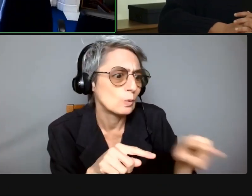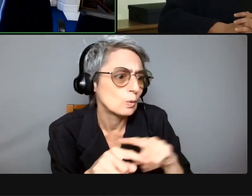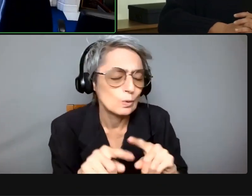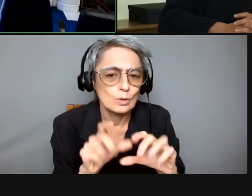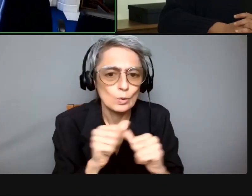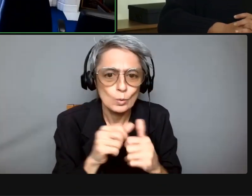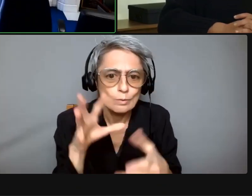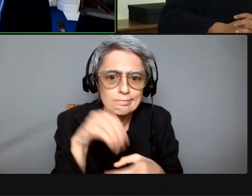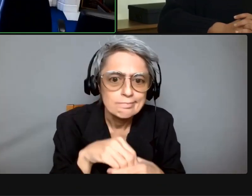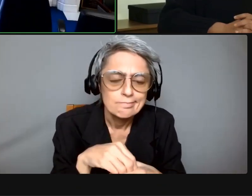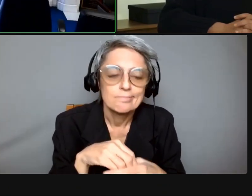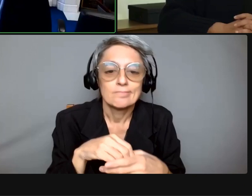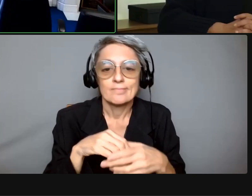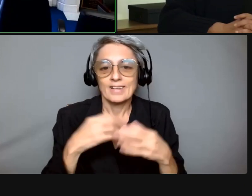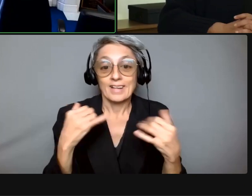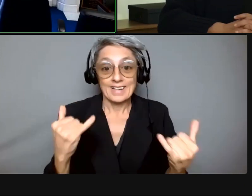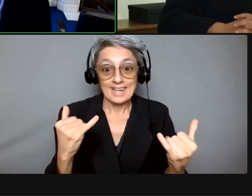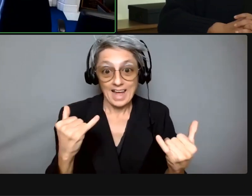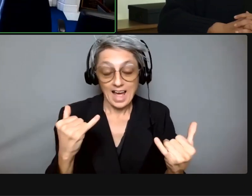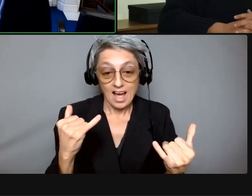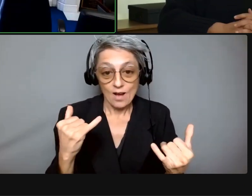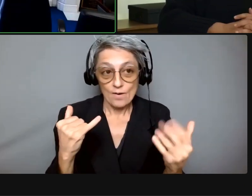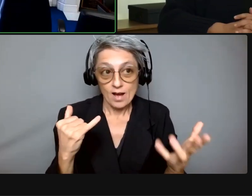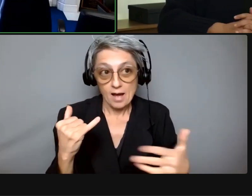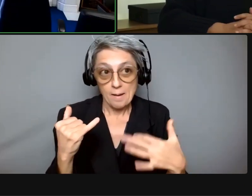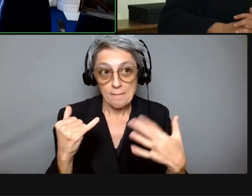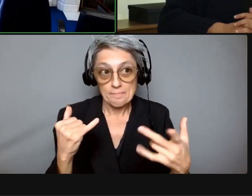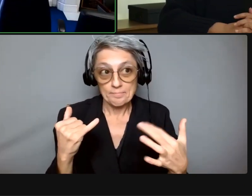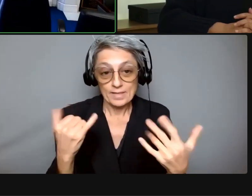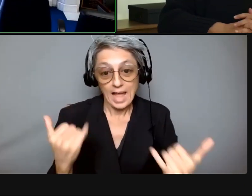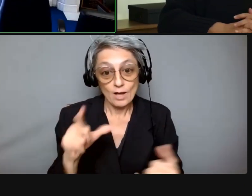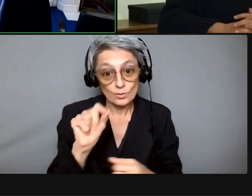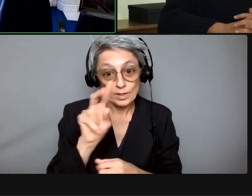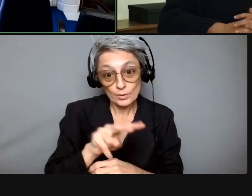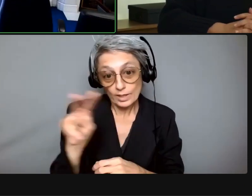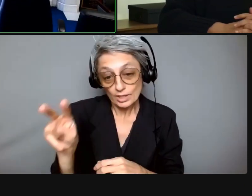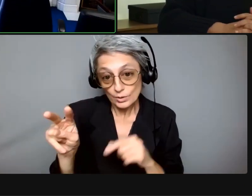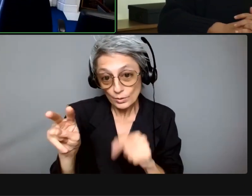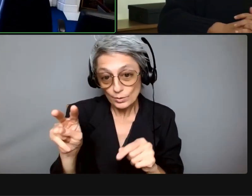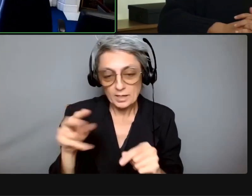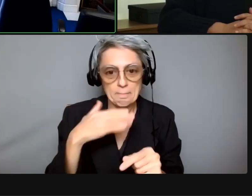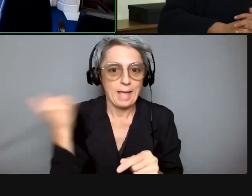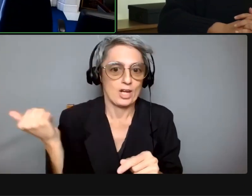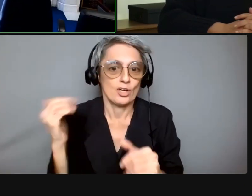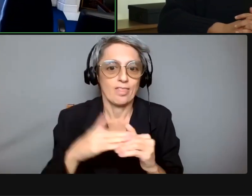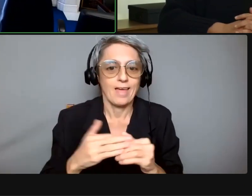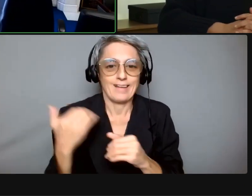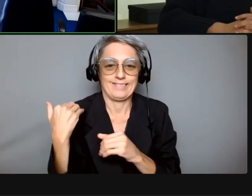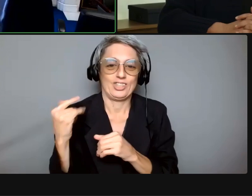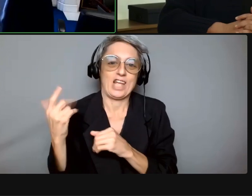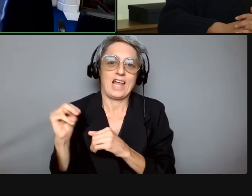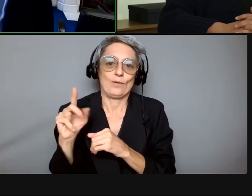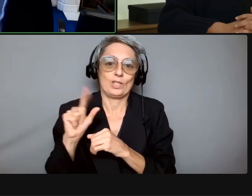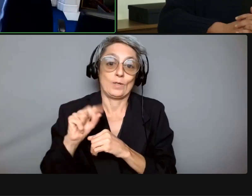here at the end of 2022 than at the start of 22. And we're really grateful to be in that position.